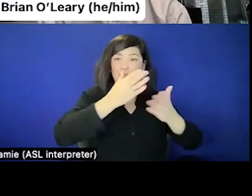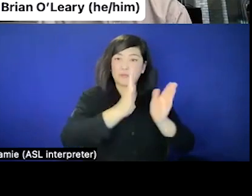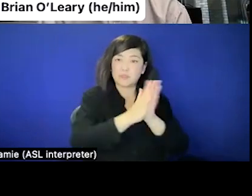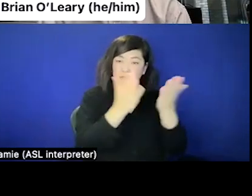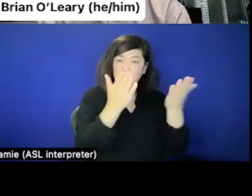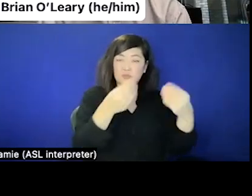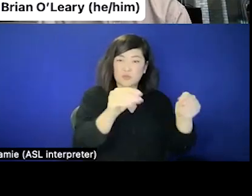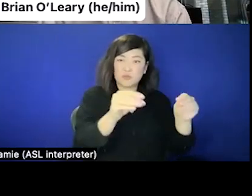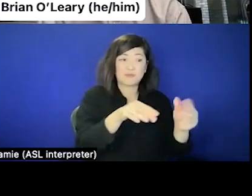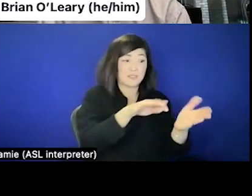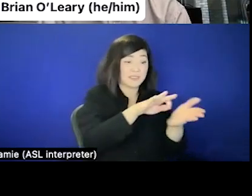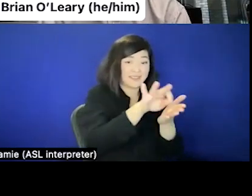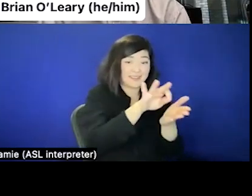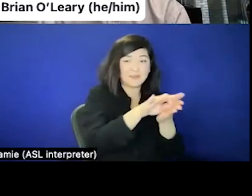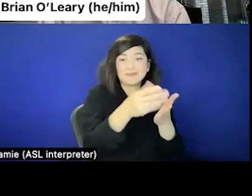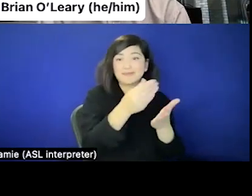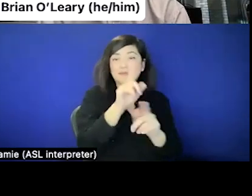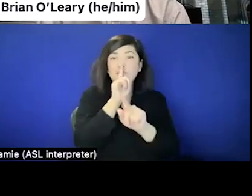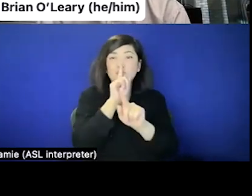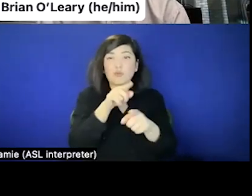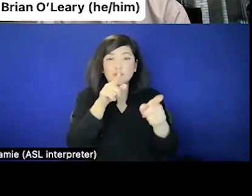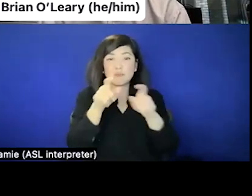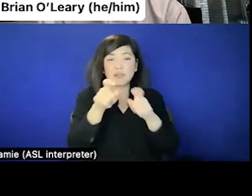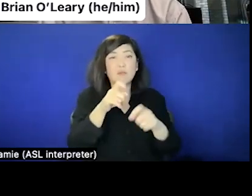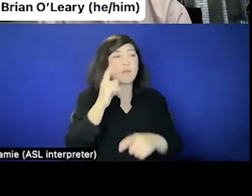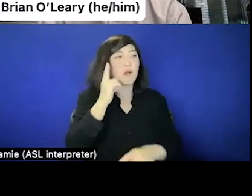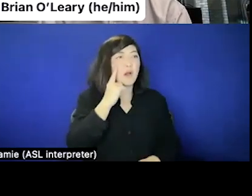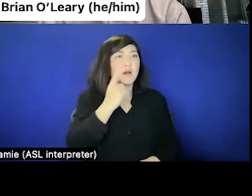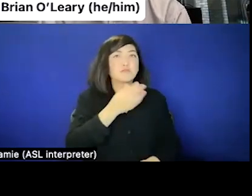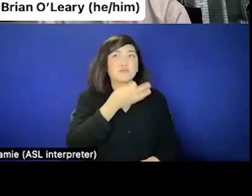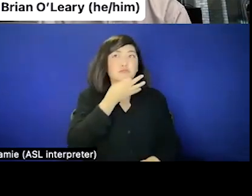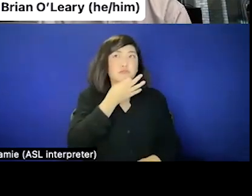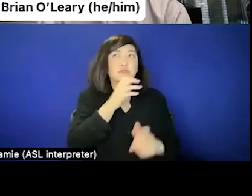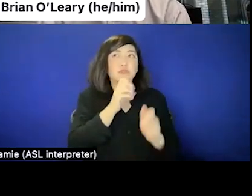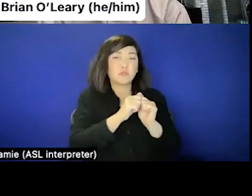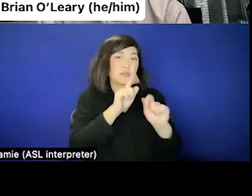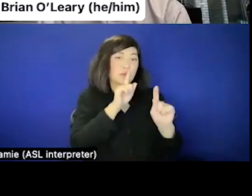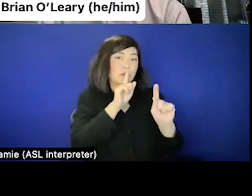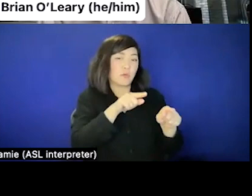management challenges. I think we've gotten pretty good at the order management piece, but accounting